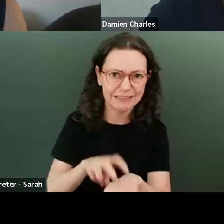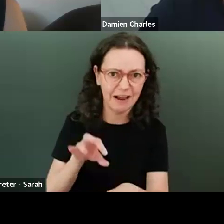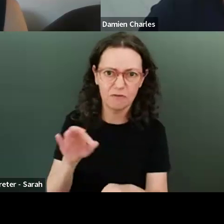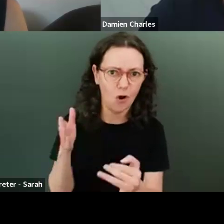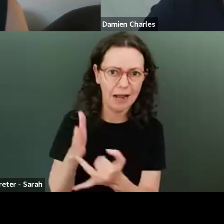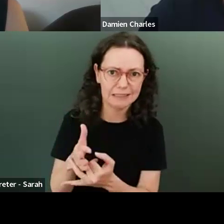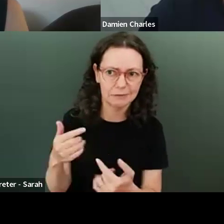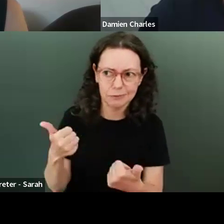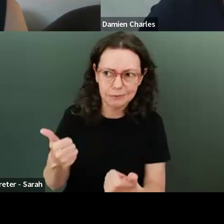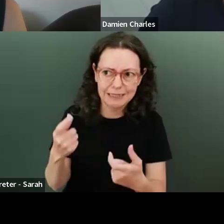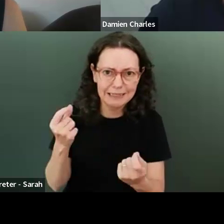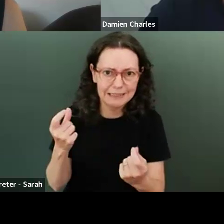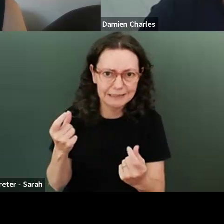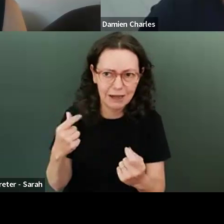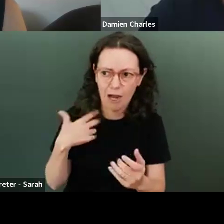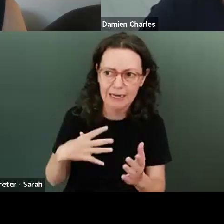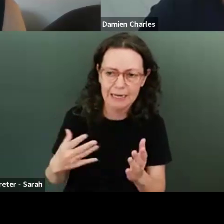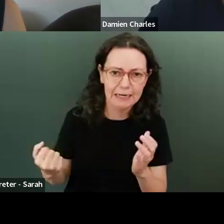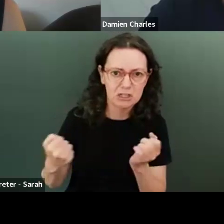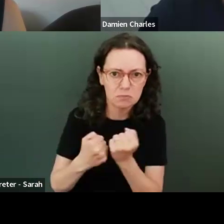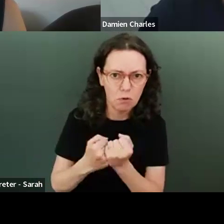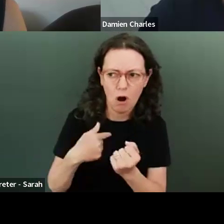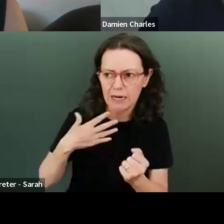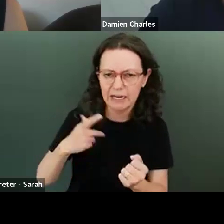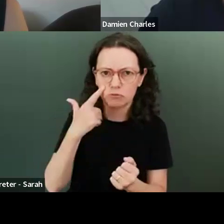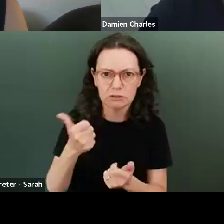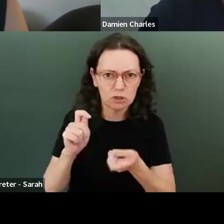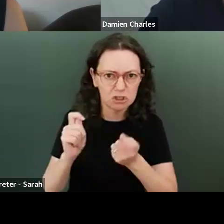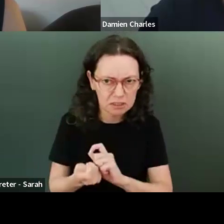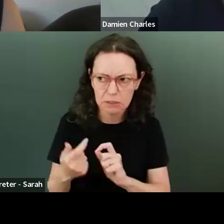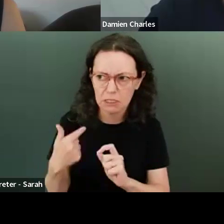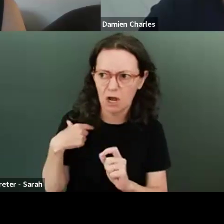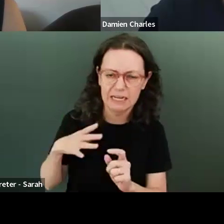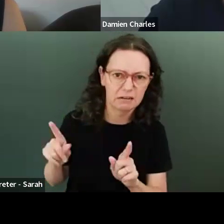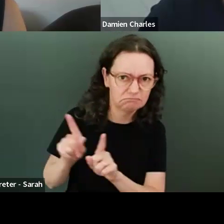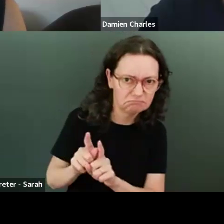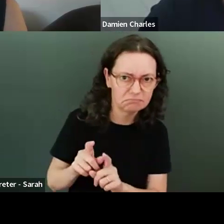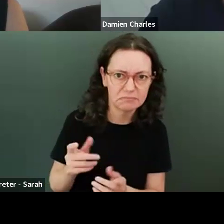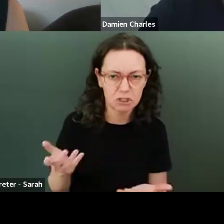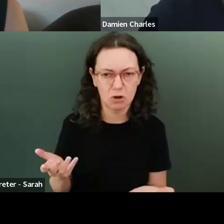might need extra support for the hands-on practical components so it's